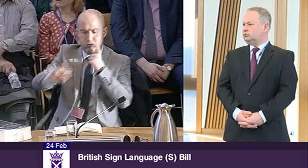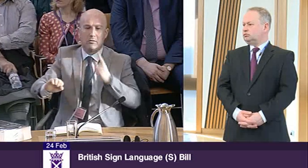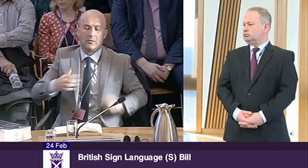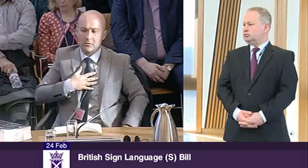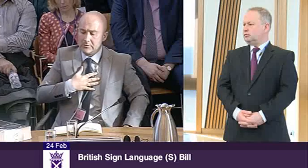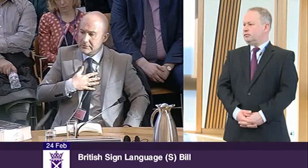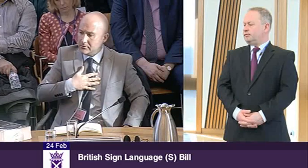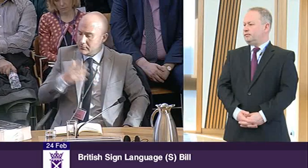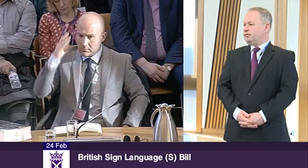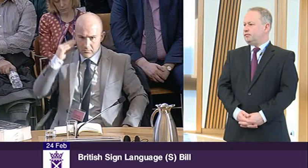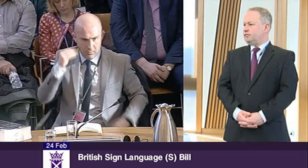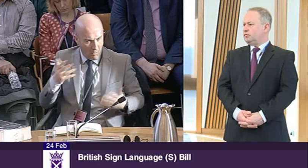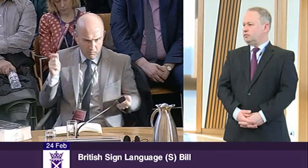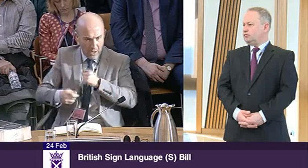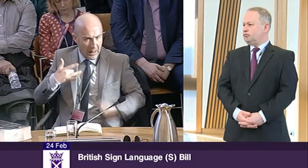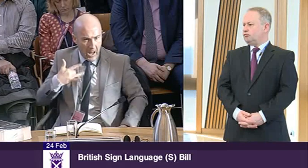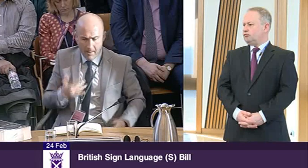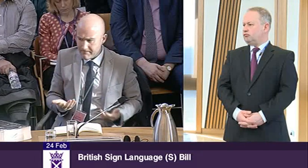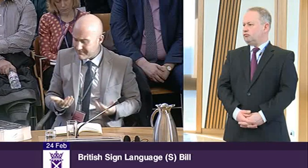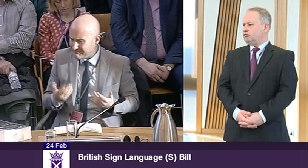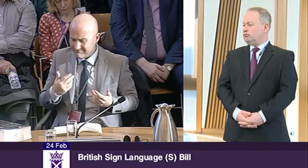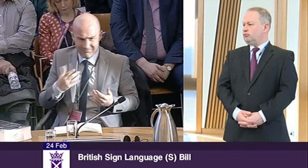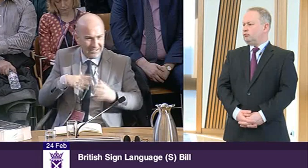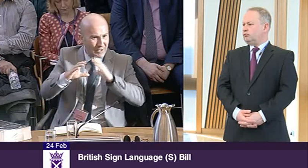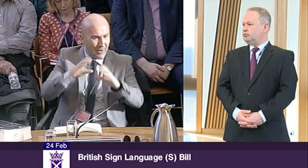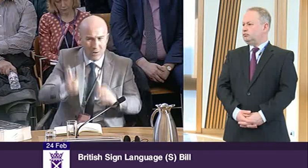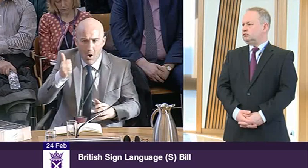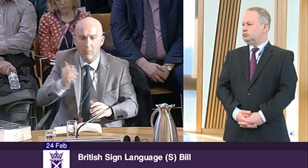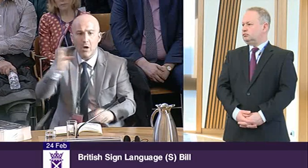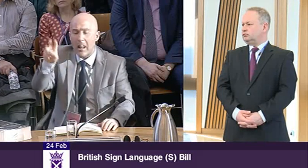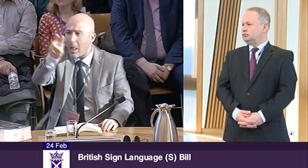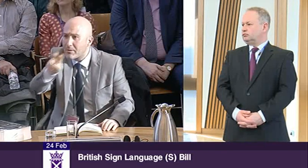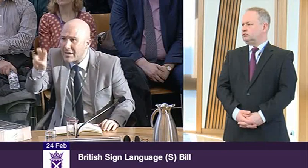if they were able to do so, because hearing loss can have a profound effect on the lives